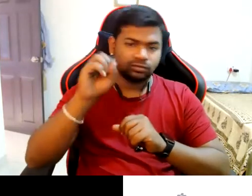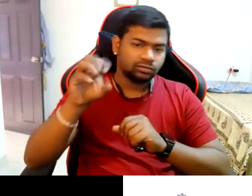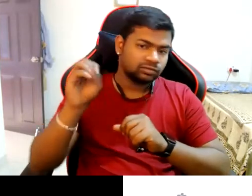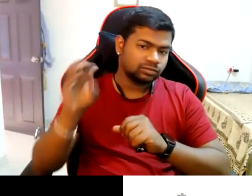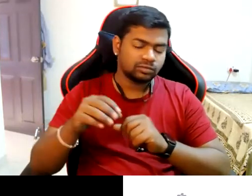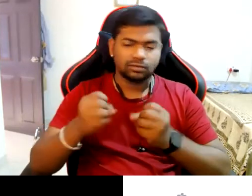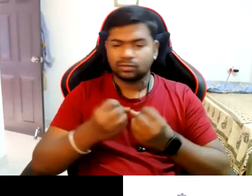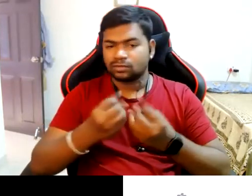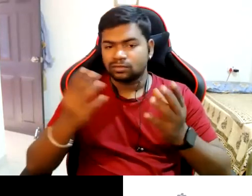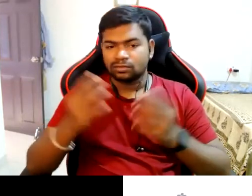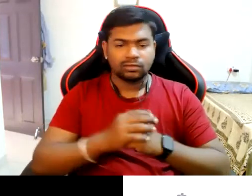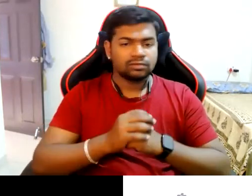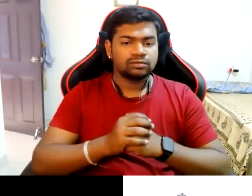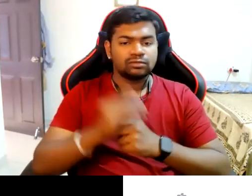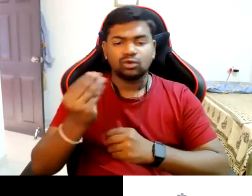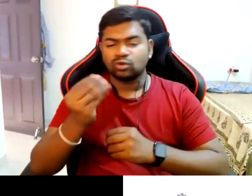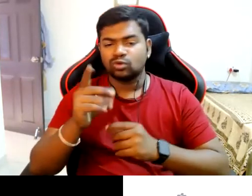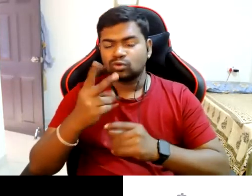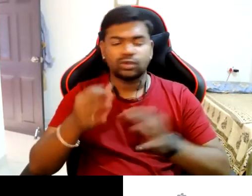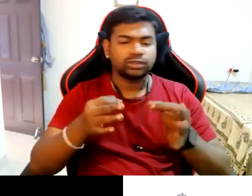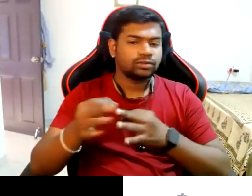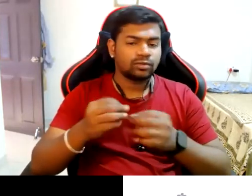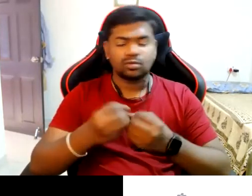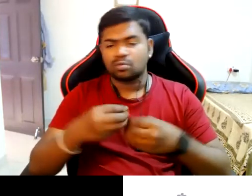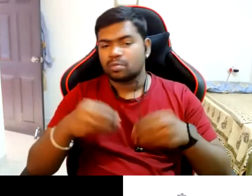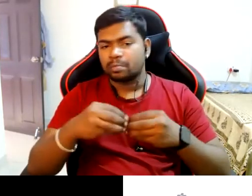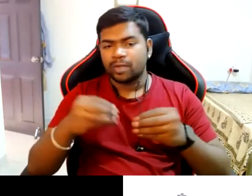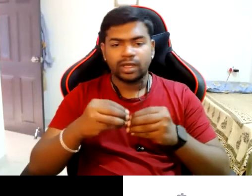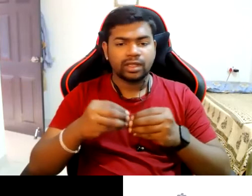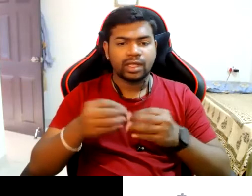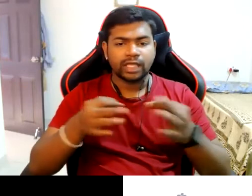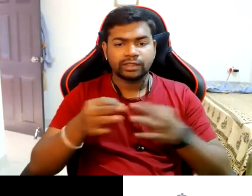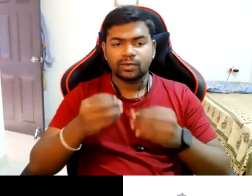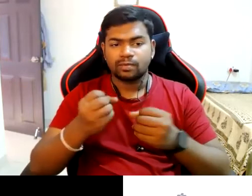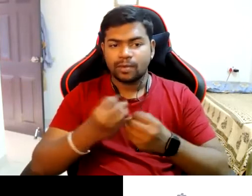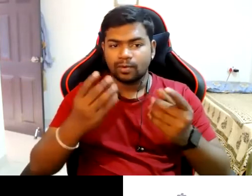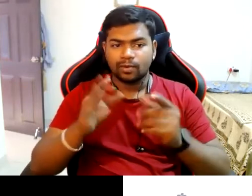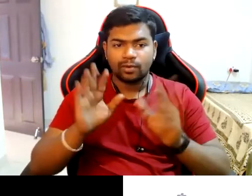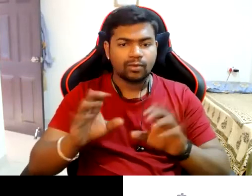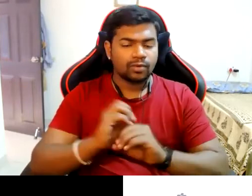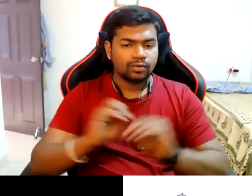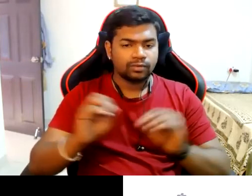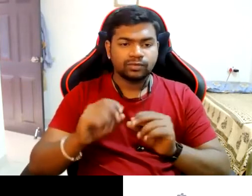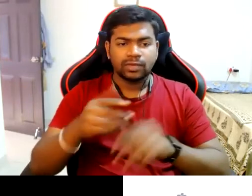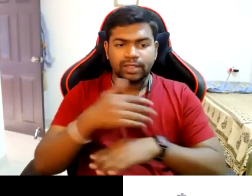I gave you two examples there are lot of examples for people who don't have a engineering or a computer science degree